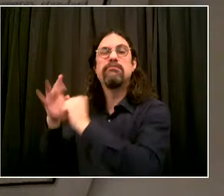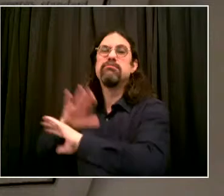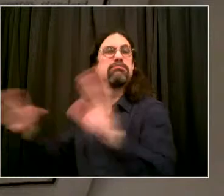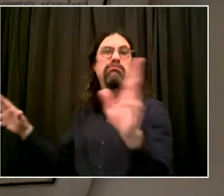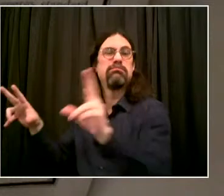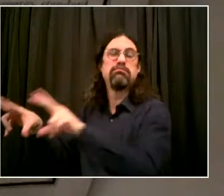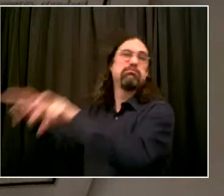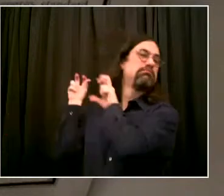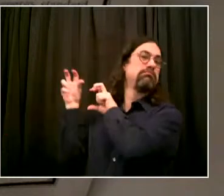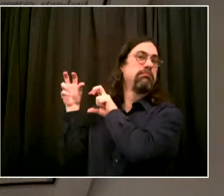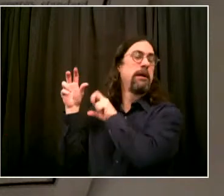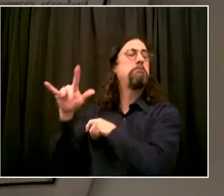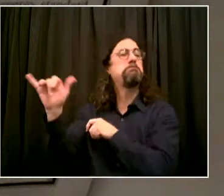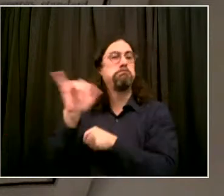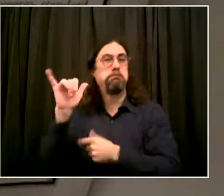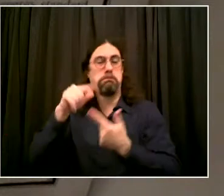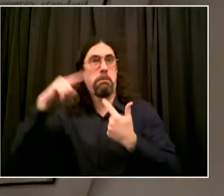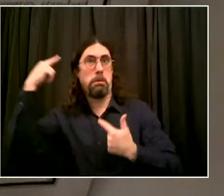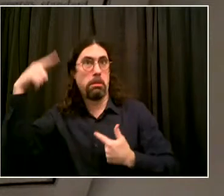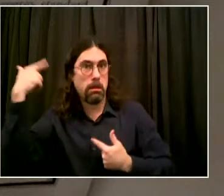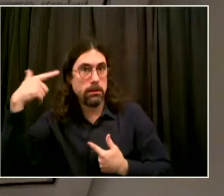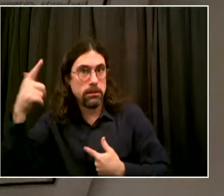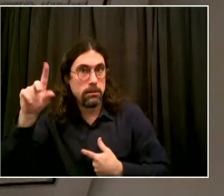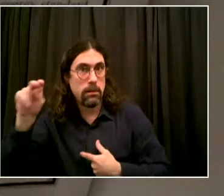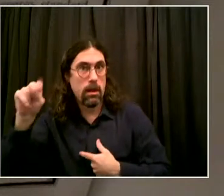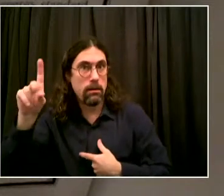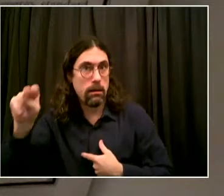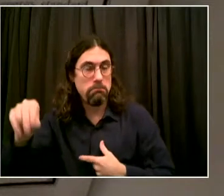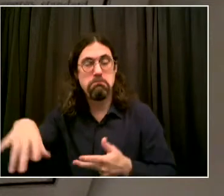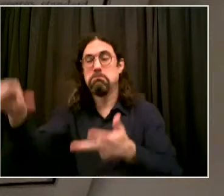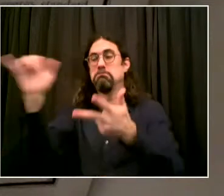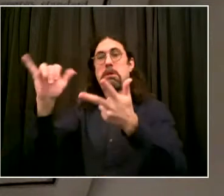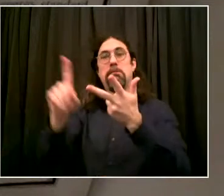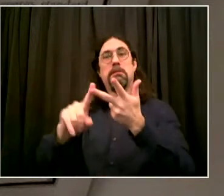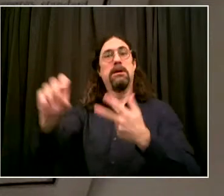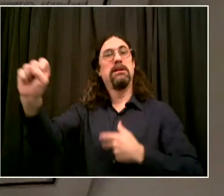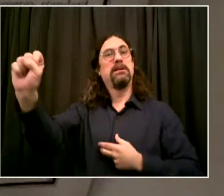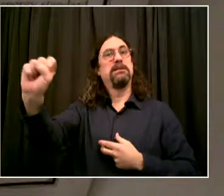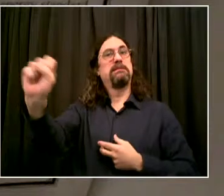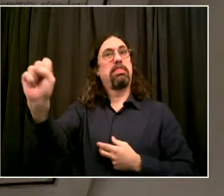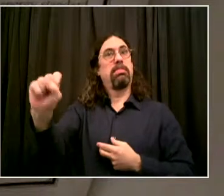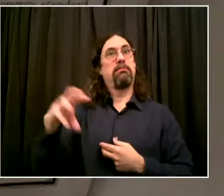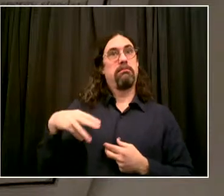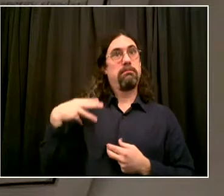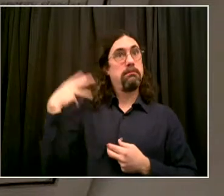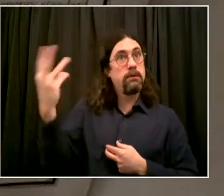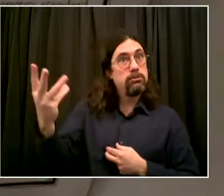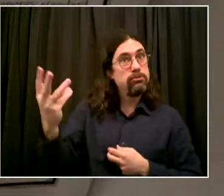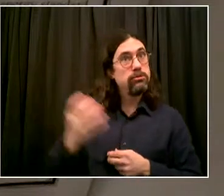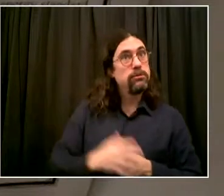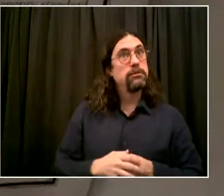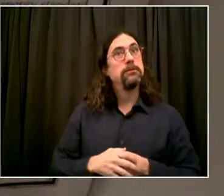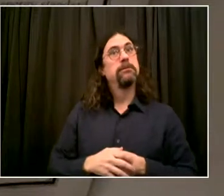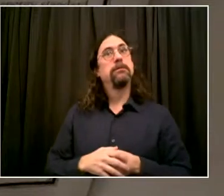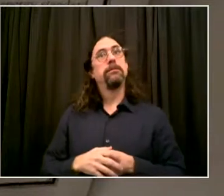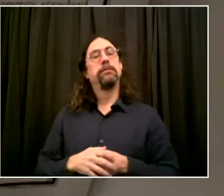PROFOUNDLY ON WALL STREET. IT IS ONE OOF THE THINGS THAT SET IN MOTION THE E CHANGE OF VEENTS THAT HAS LED EVEN TO TODAY TO